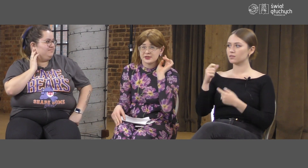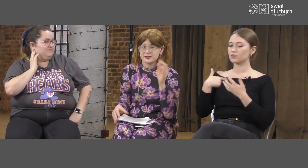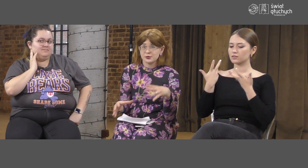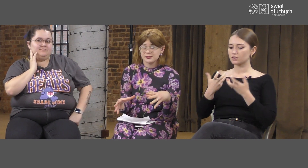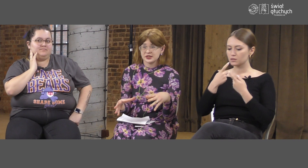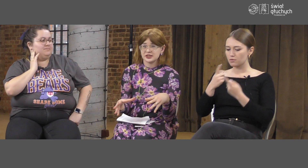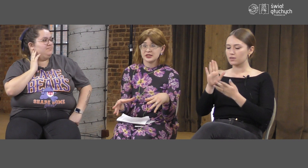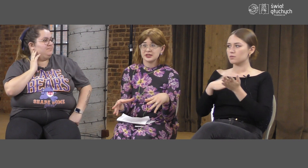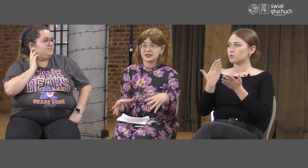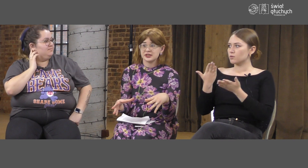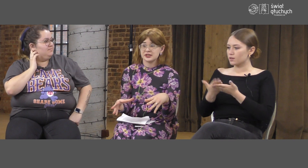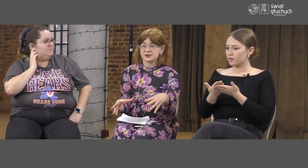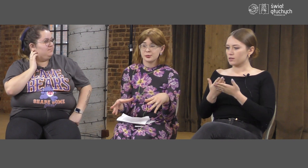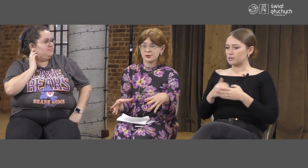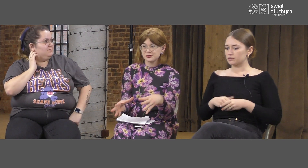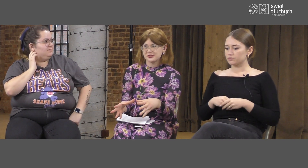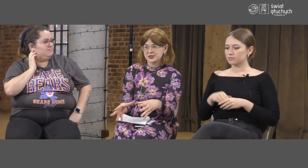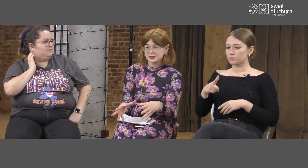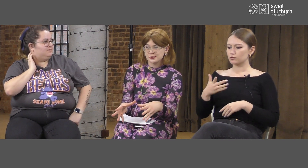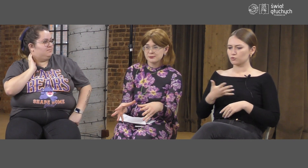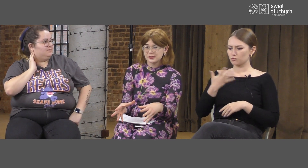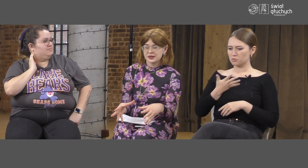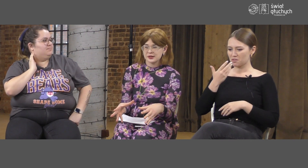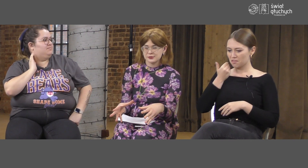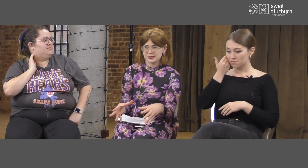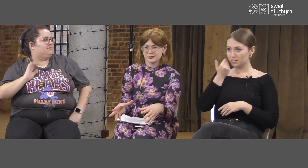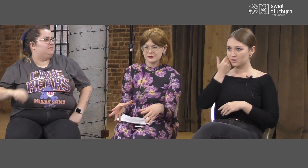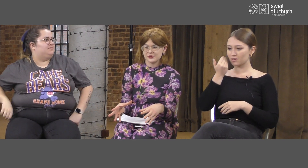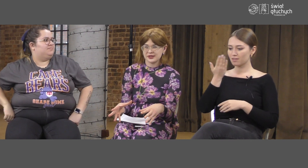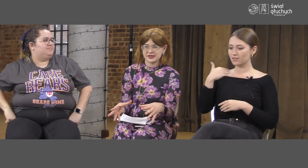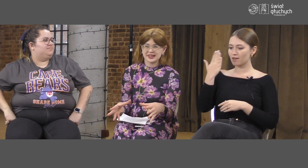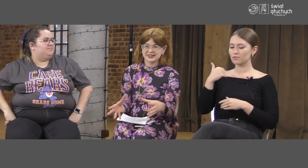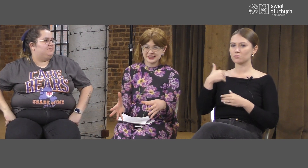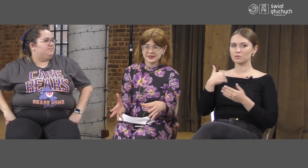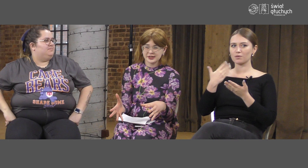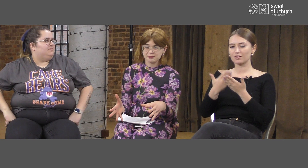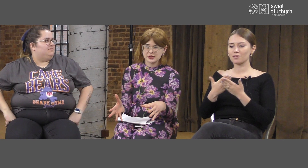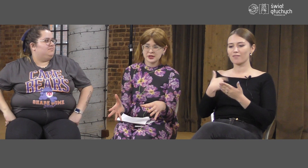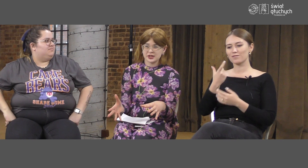that, for me, this sense of shame related to my accent